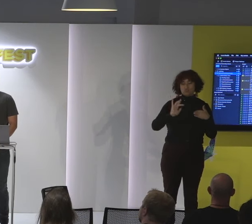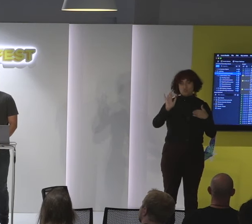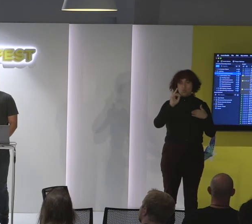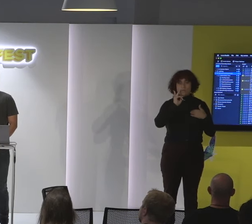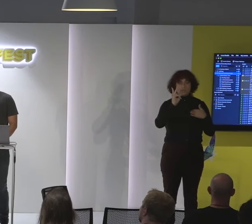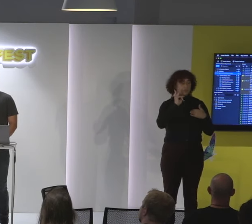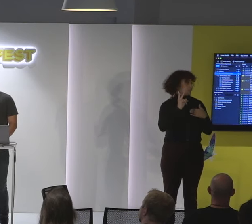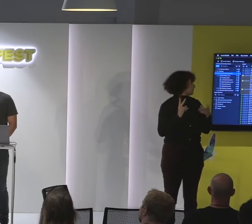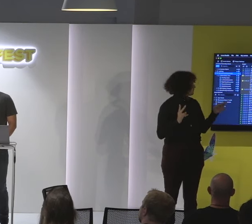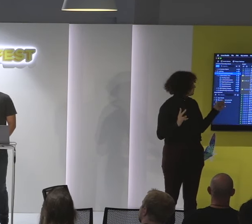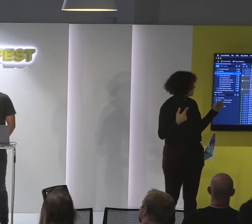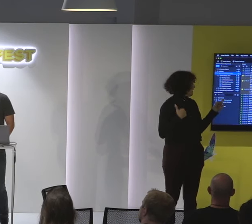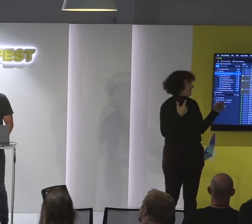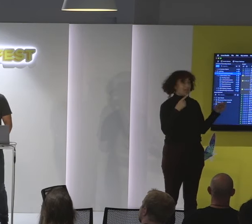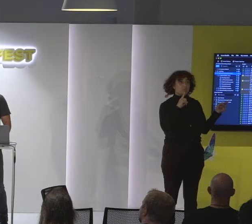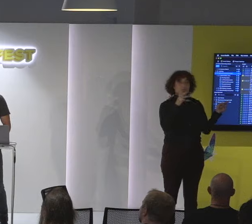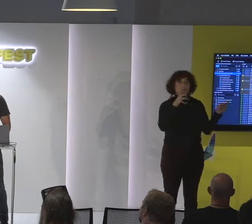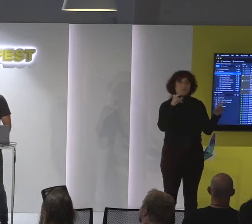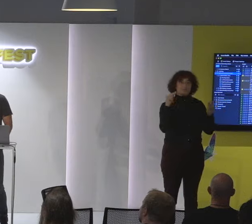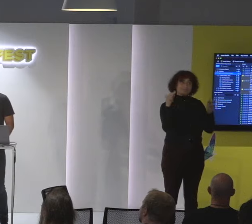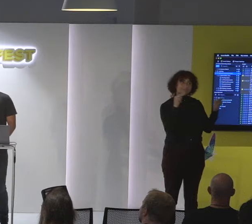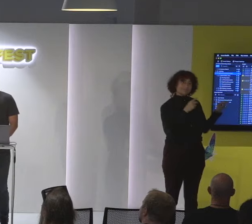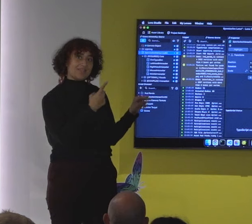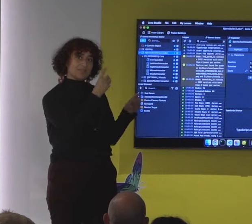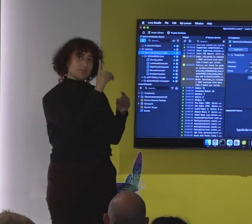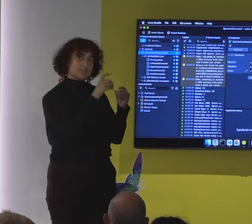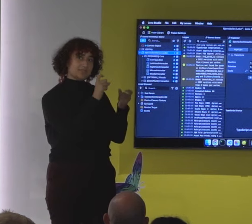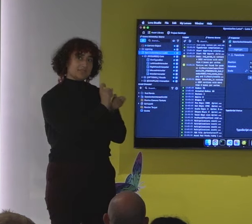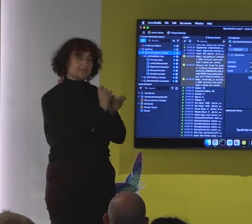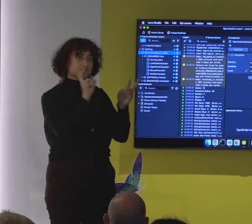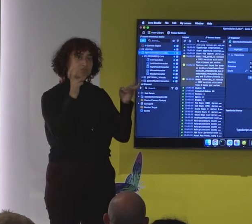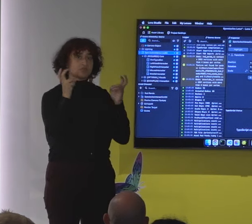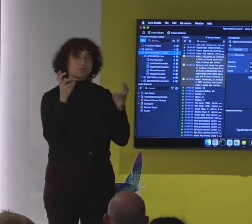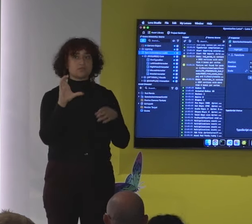But I really wanna bring our attention to this one. This is called the container frame.